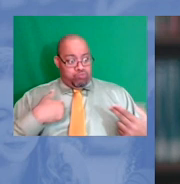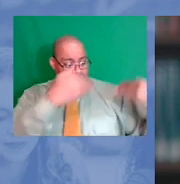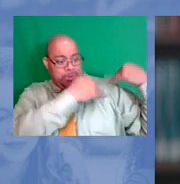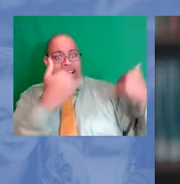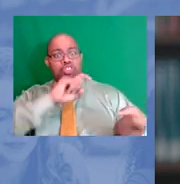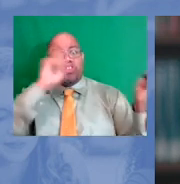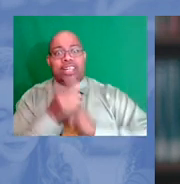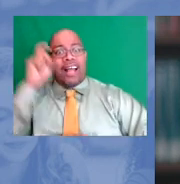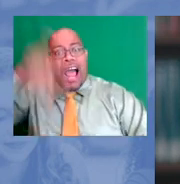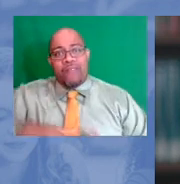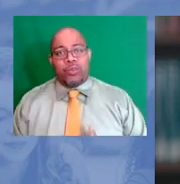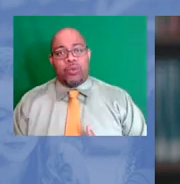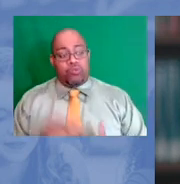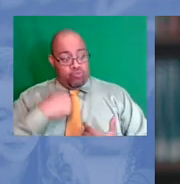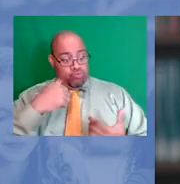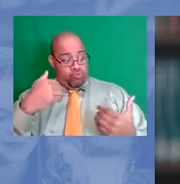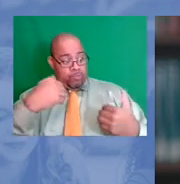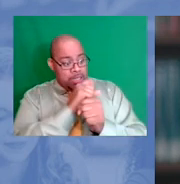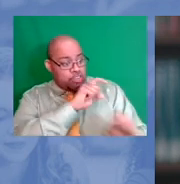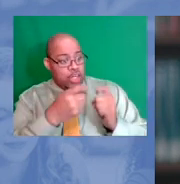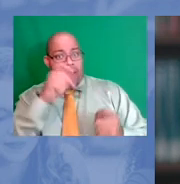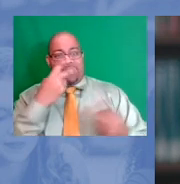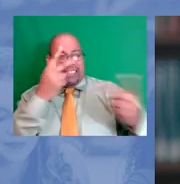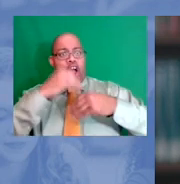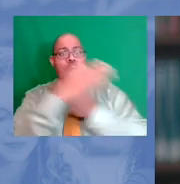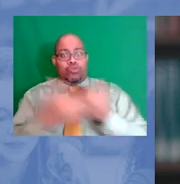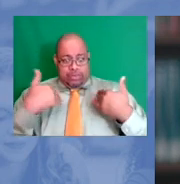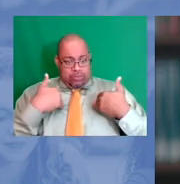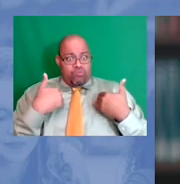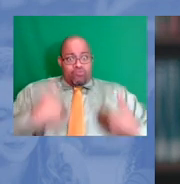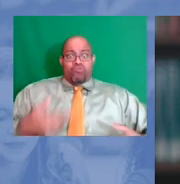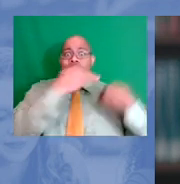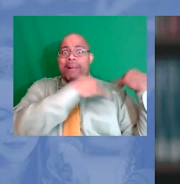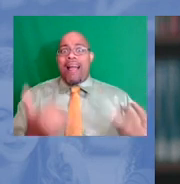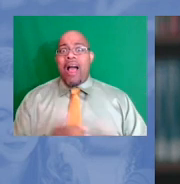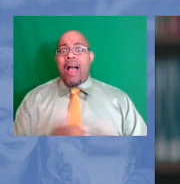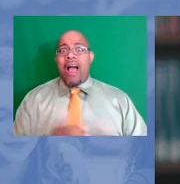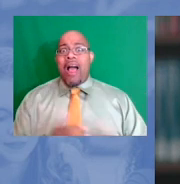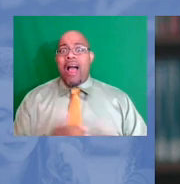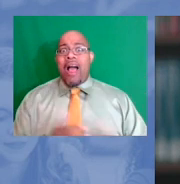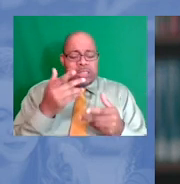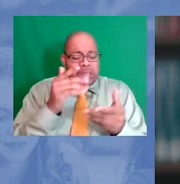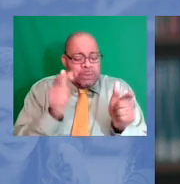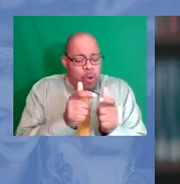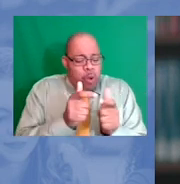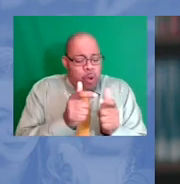IT'S ON US TO MAKE THE CHANGE WE WANT TO SEE IN OUR COUNTRY. IN MANY PLACES SMALL INCREMENTAL CHANGE IS NOT ENOUGH.